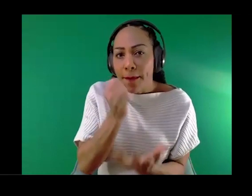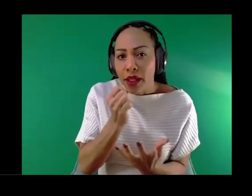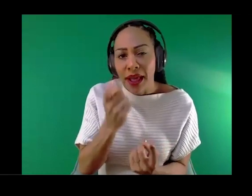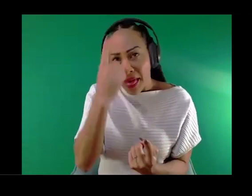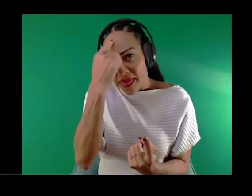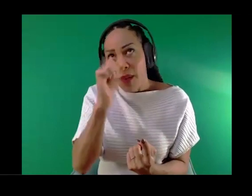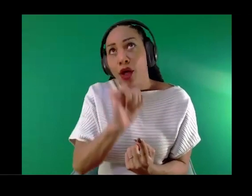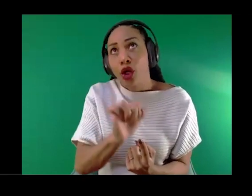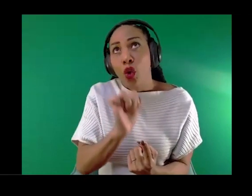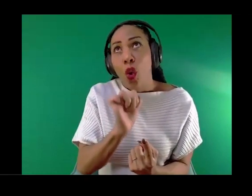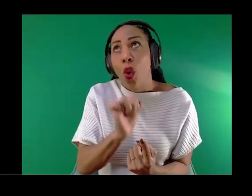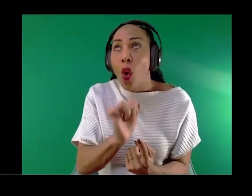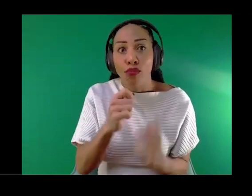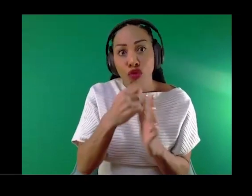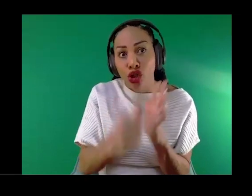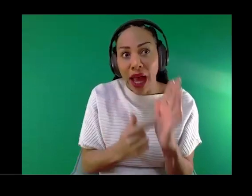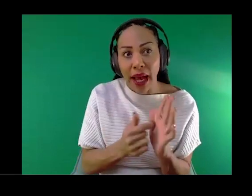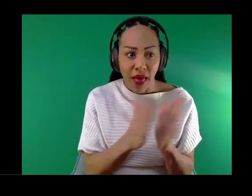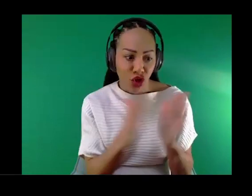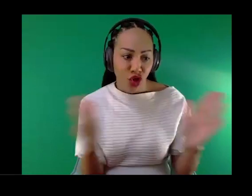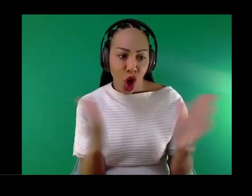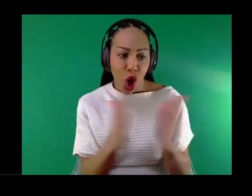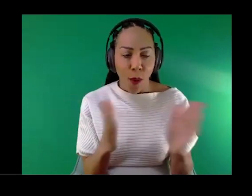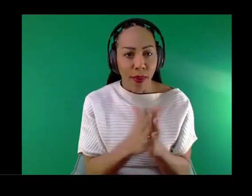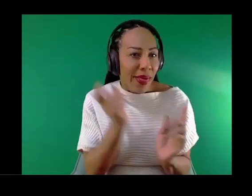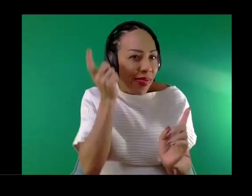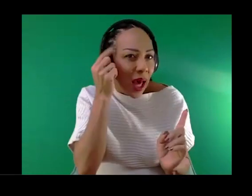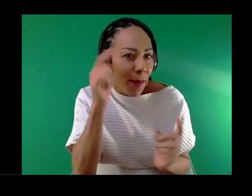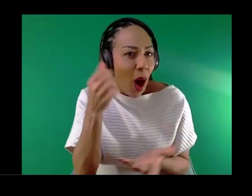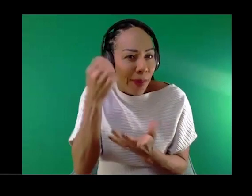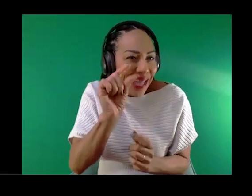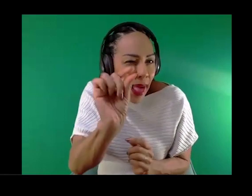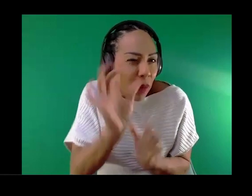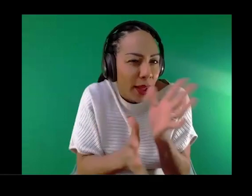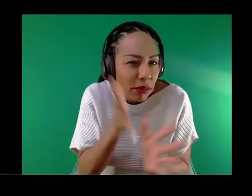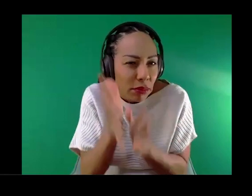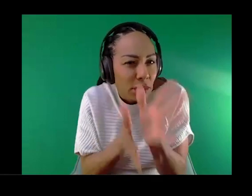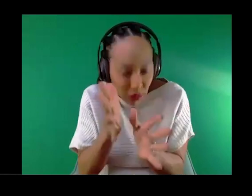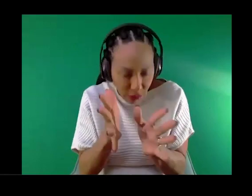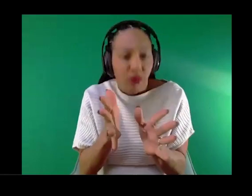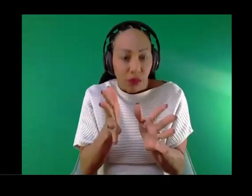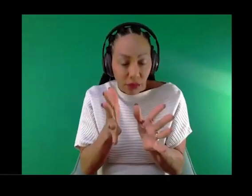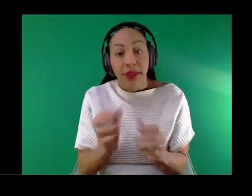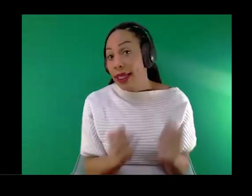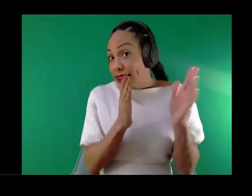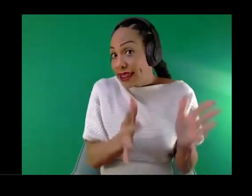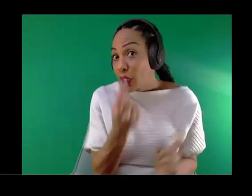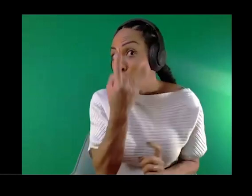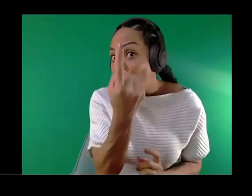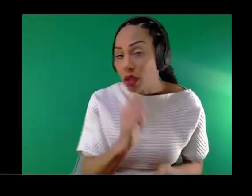and practice of your project. It's also worth noting that for stage one you don't need to have